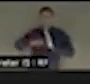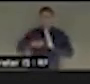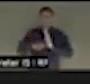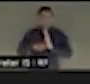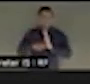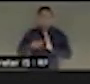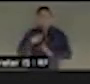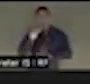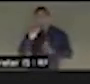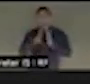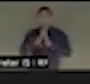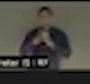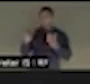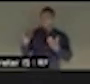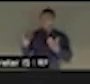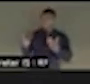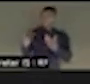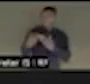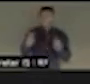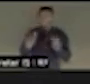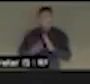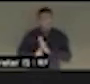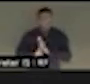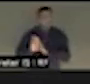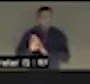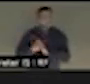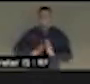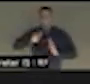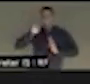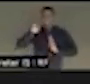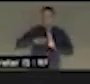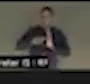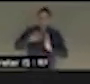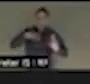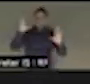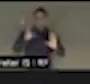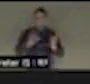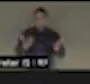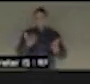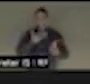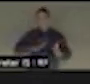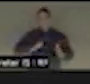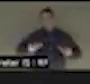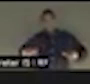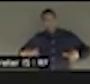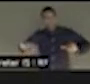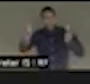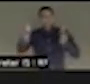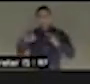feedback mechanism that was established in the web Accessibility Directive. So all public sector websites and mobile